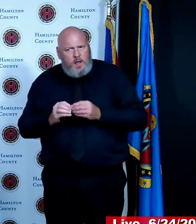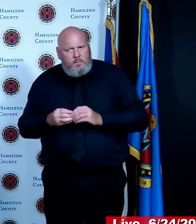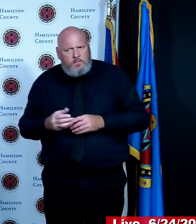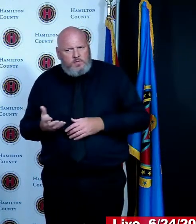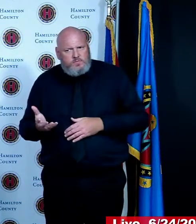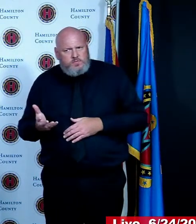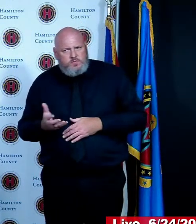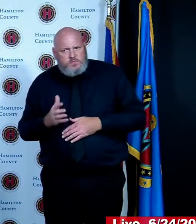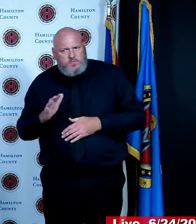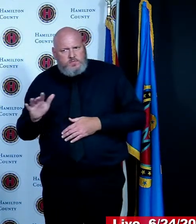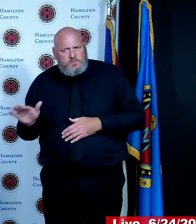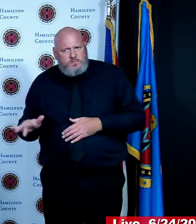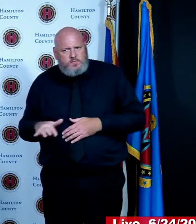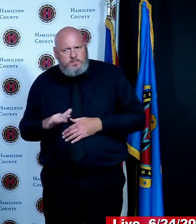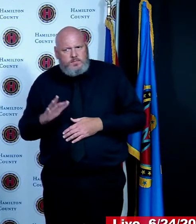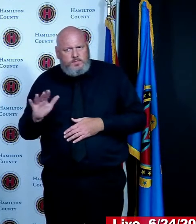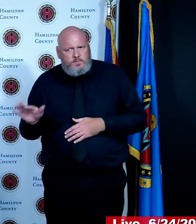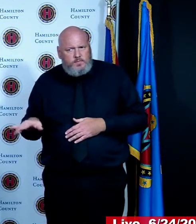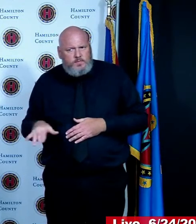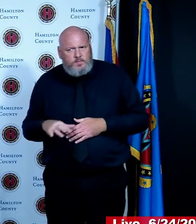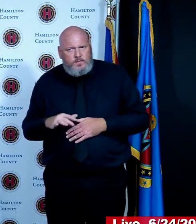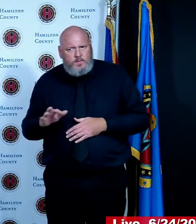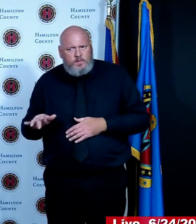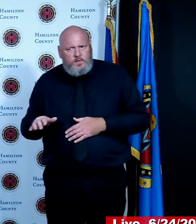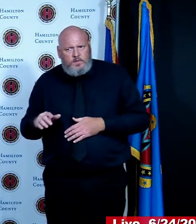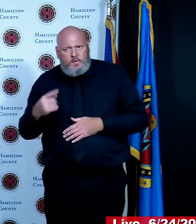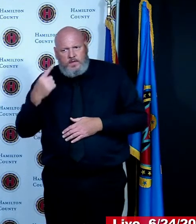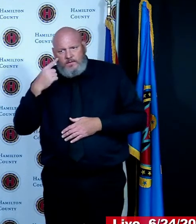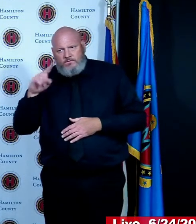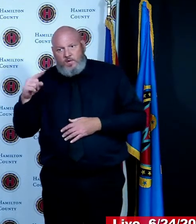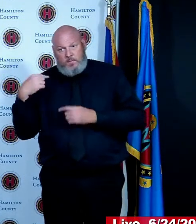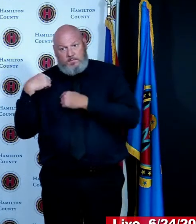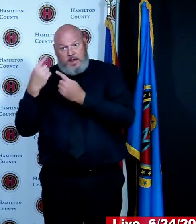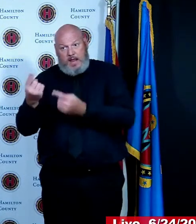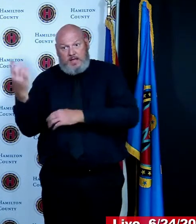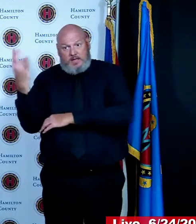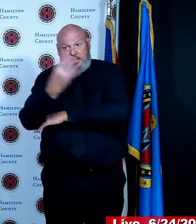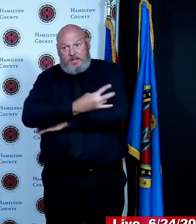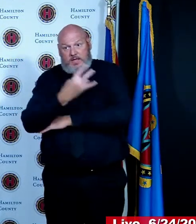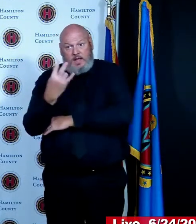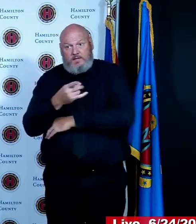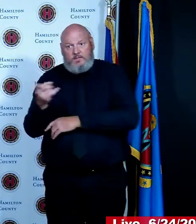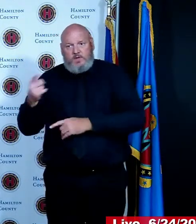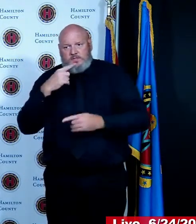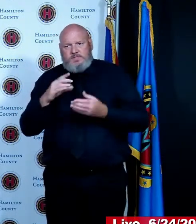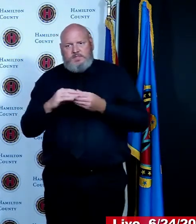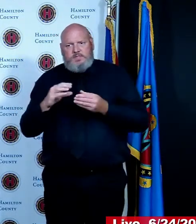over the past 7 days kind of similar to what you gave with the Covid cases yeah